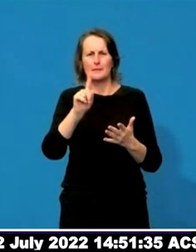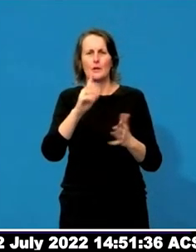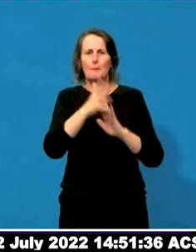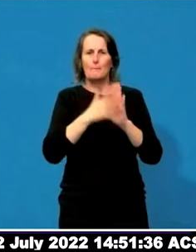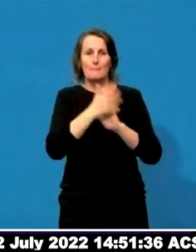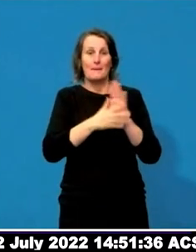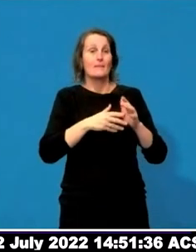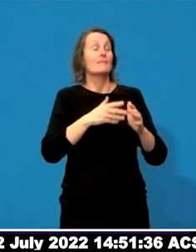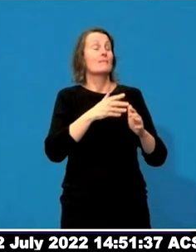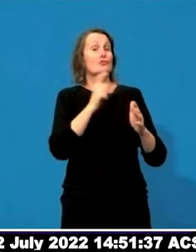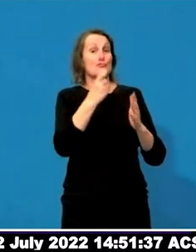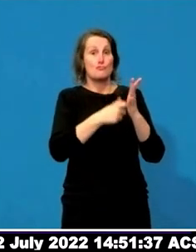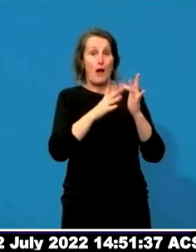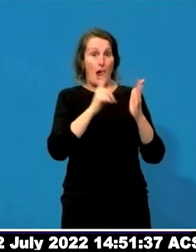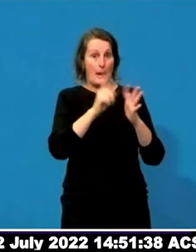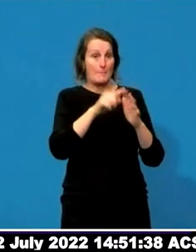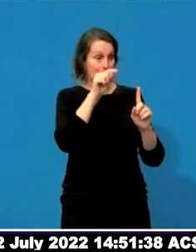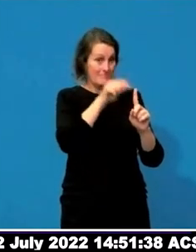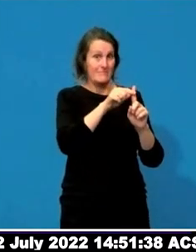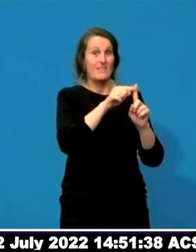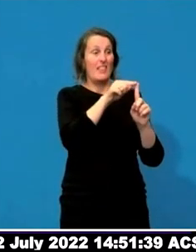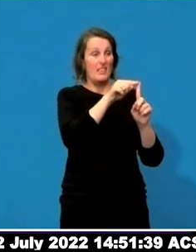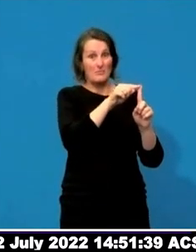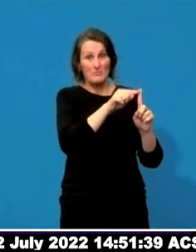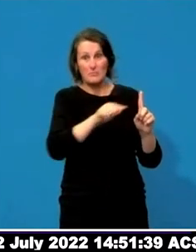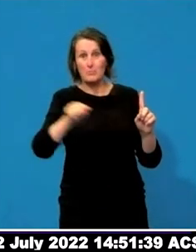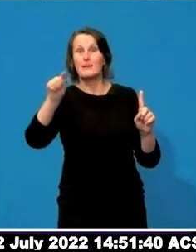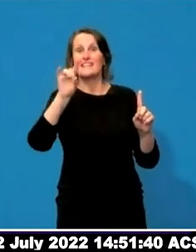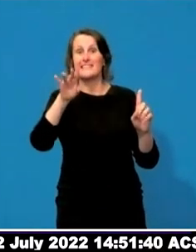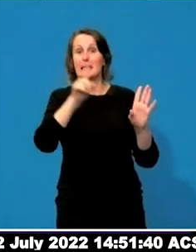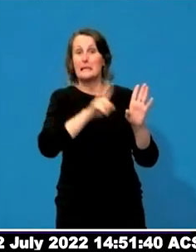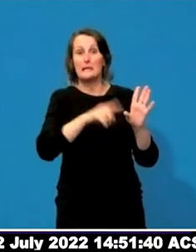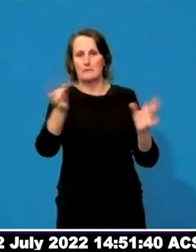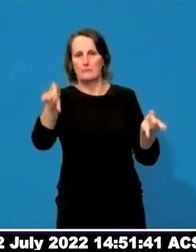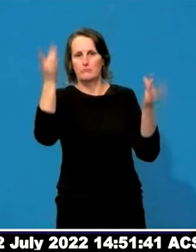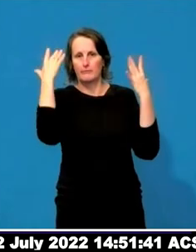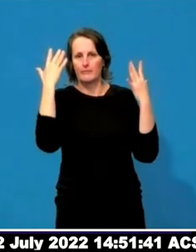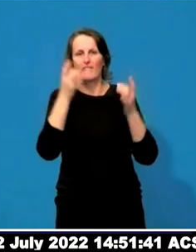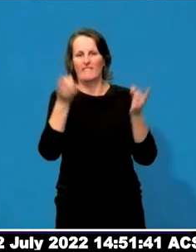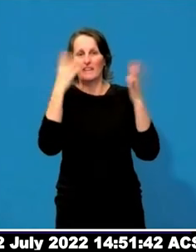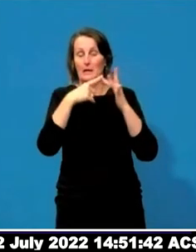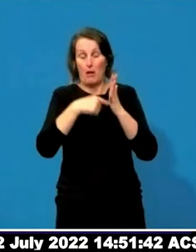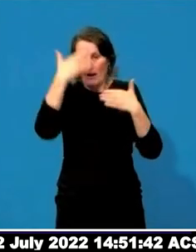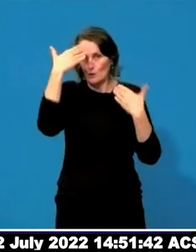And so for 20 years I was telling the government - Statute of limitations. Statute of limitations, thank you. I didn't know about the statute of limitations.